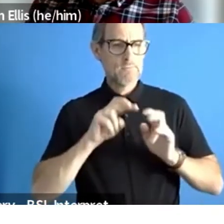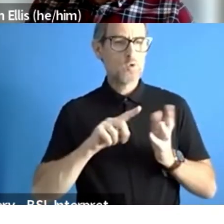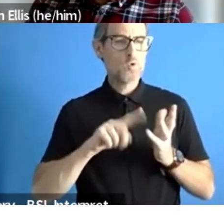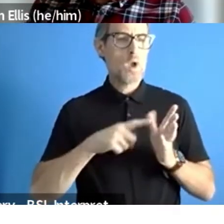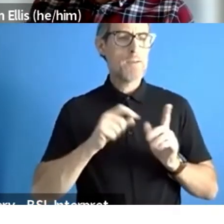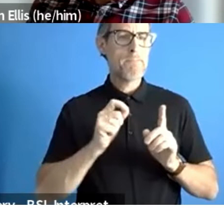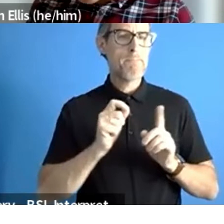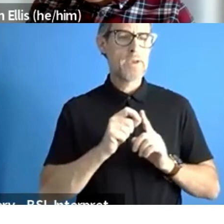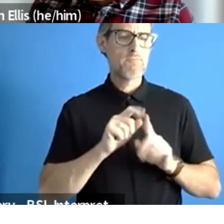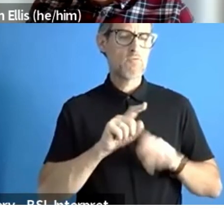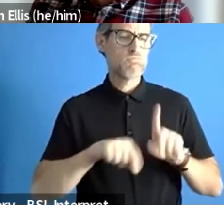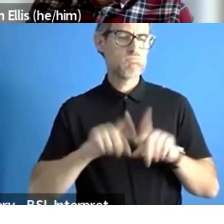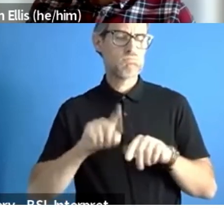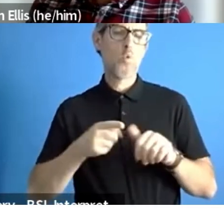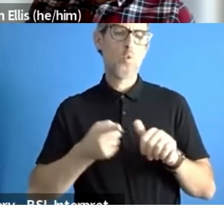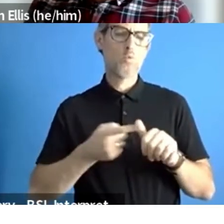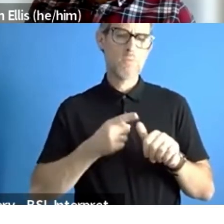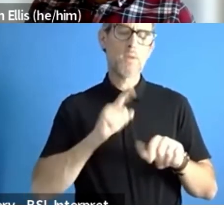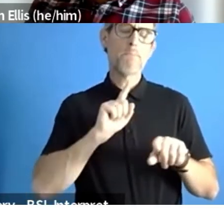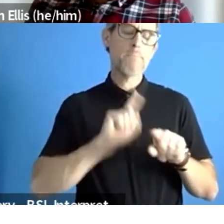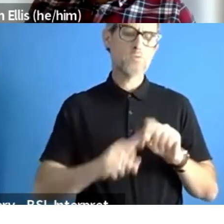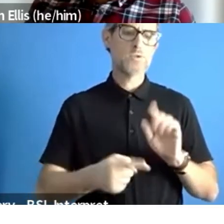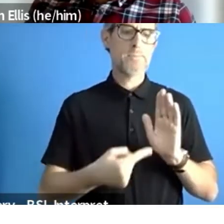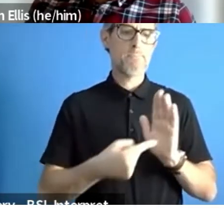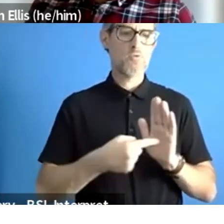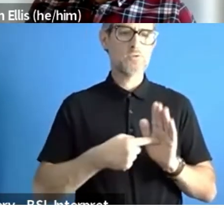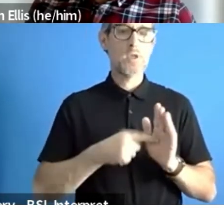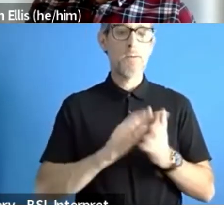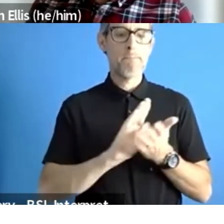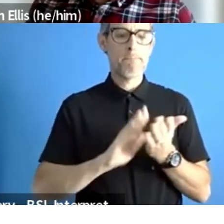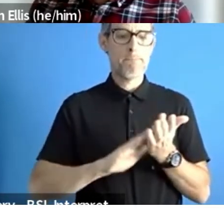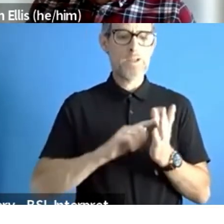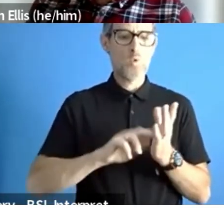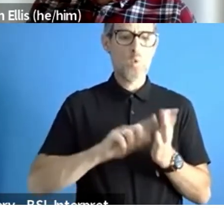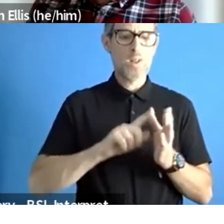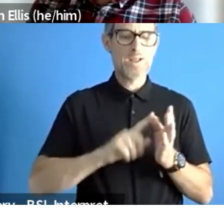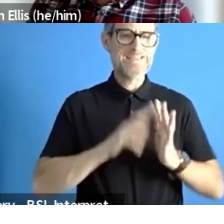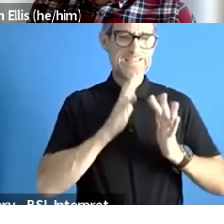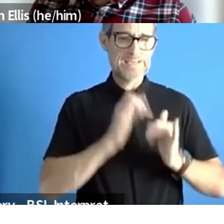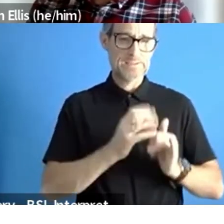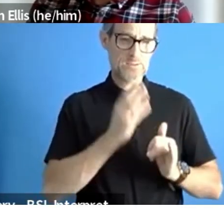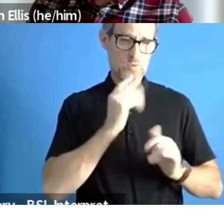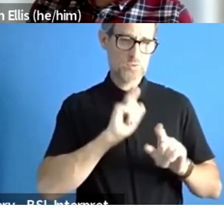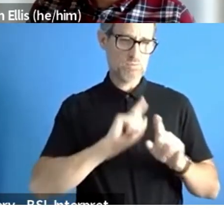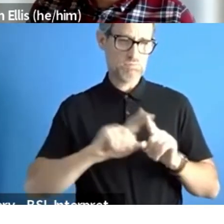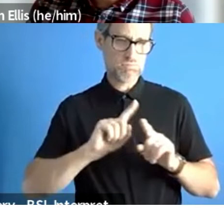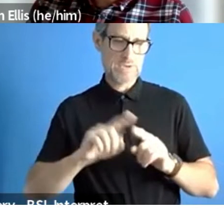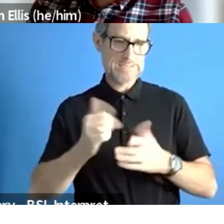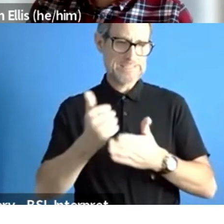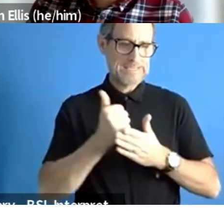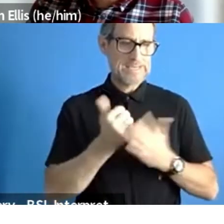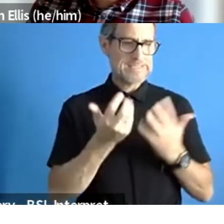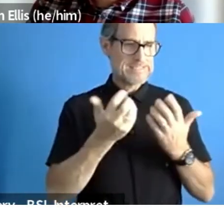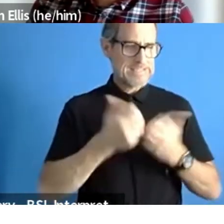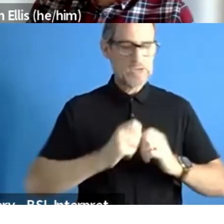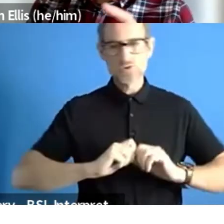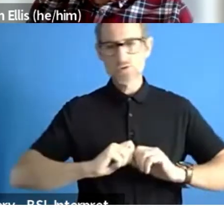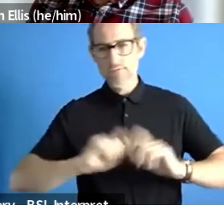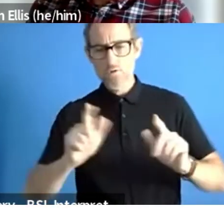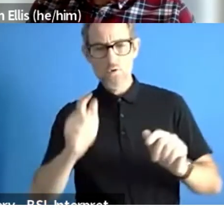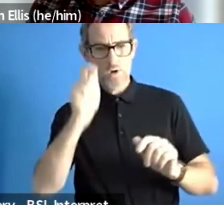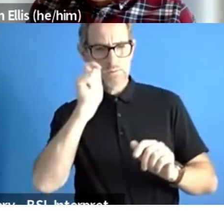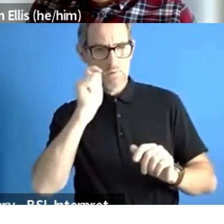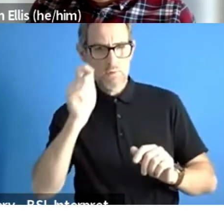automated and manual testing using screen readers, vice recognition